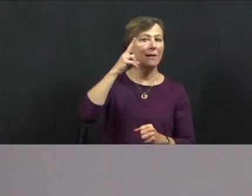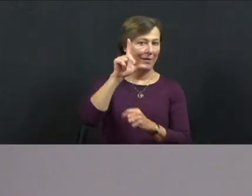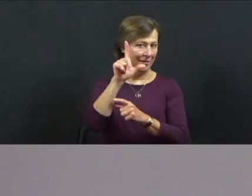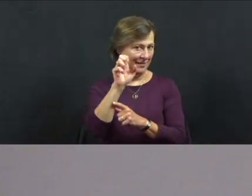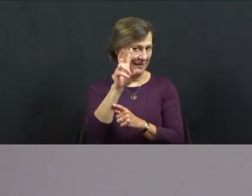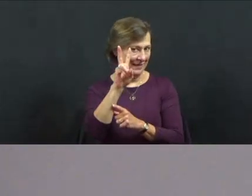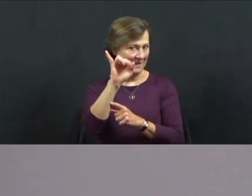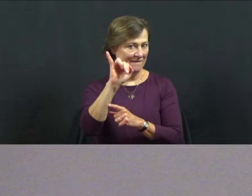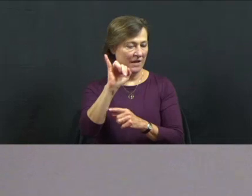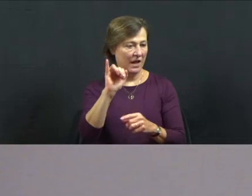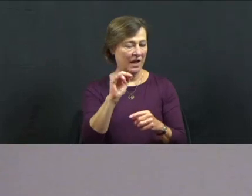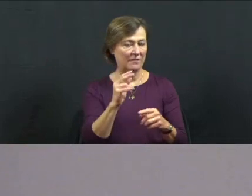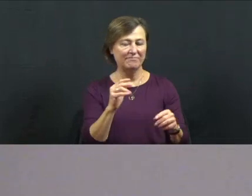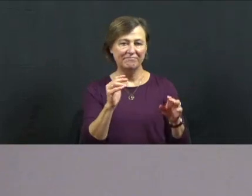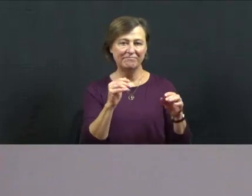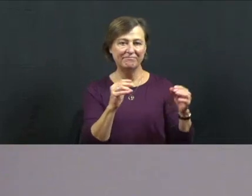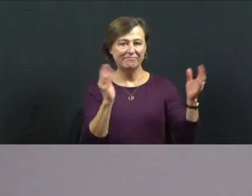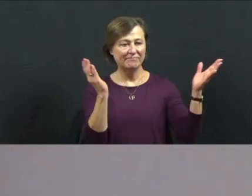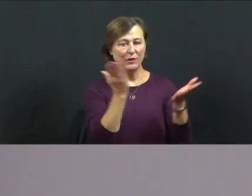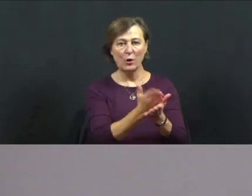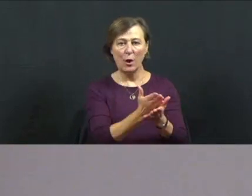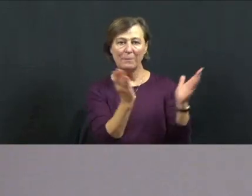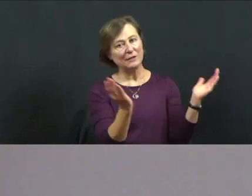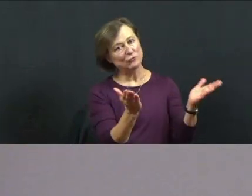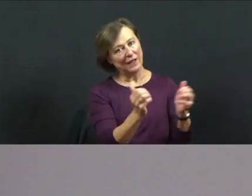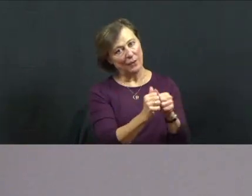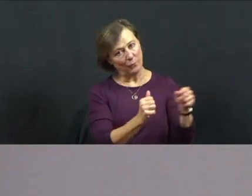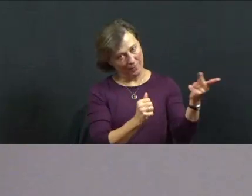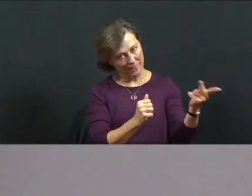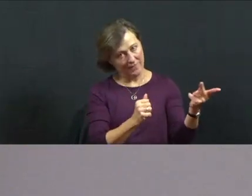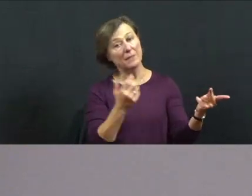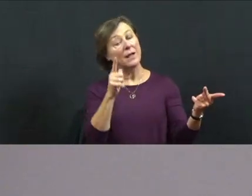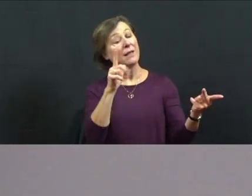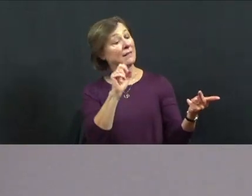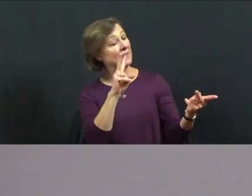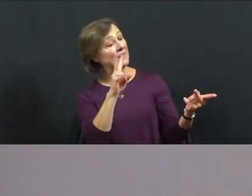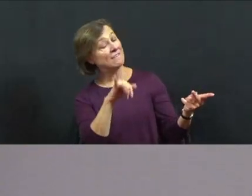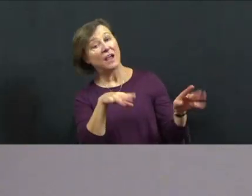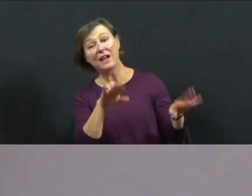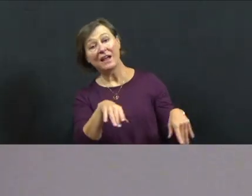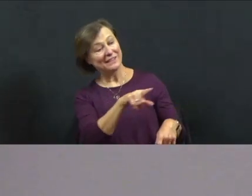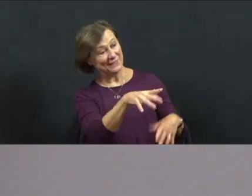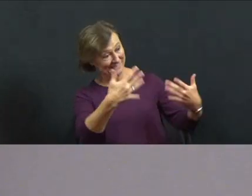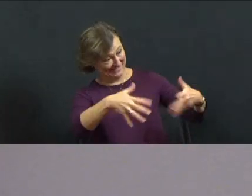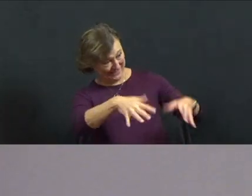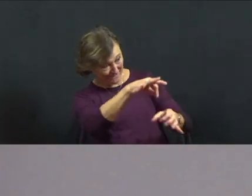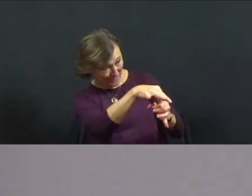stopped by. >>"So," Levi said, "Have you voted yet?"